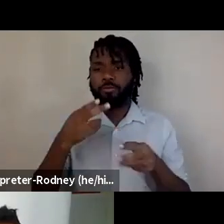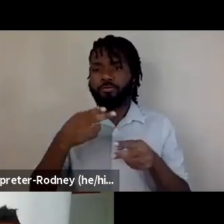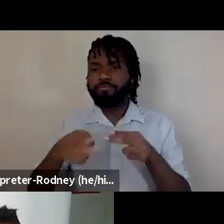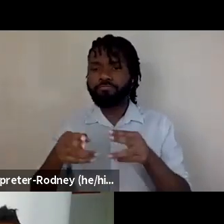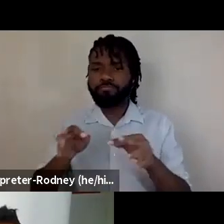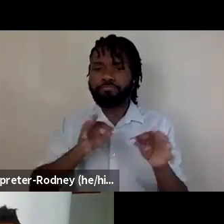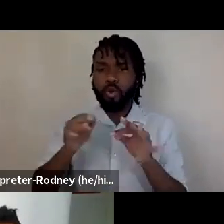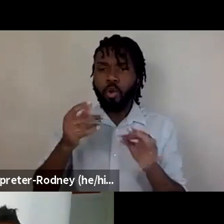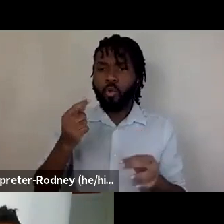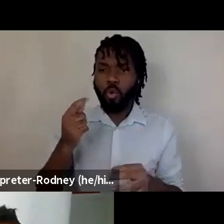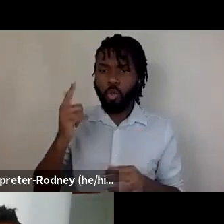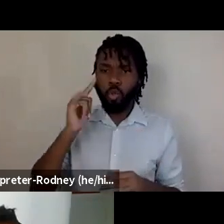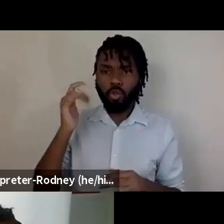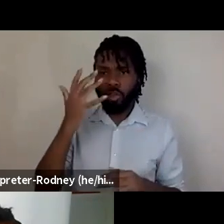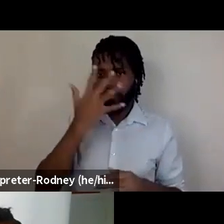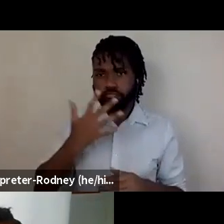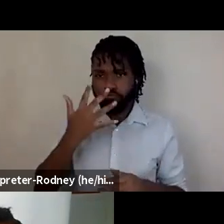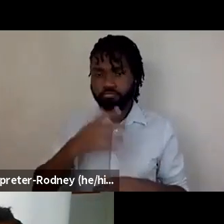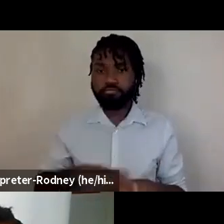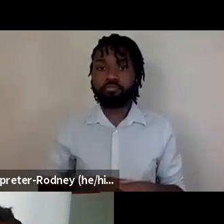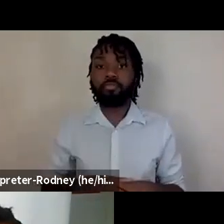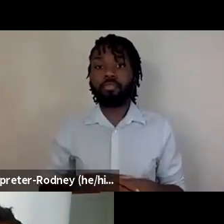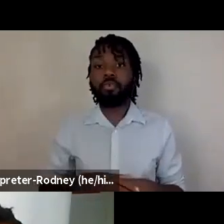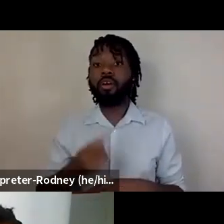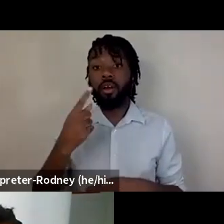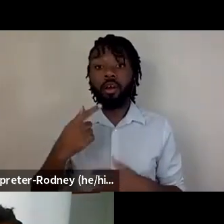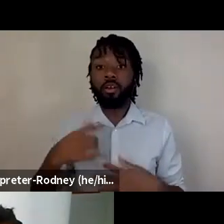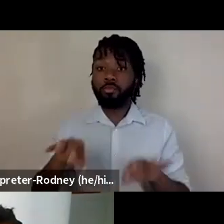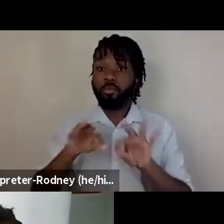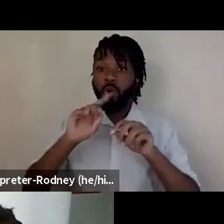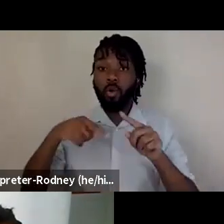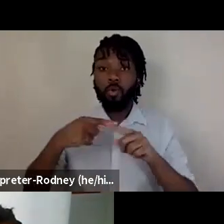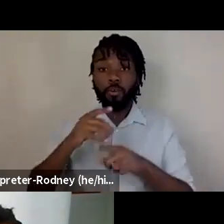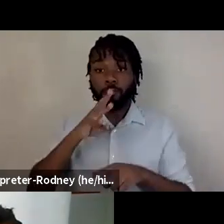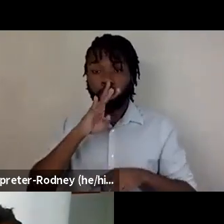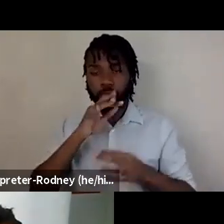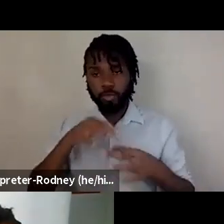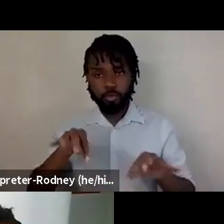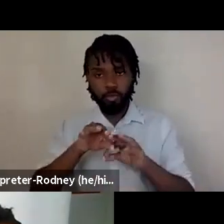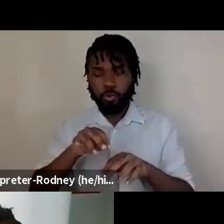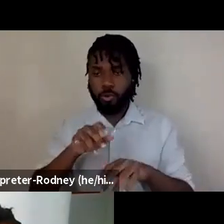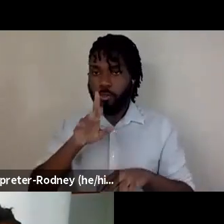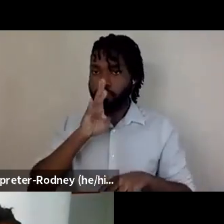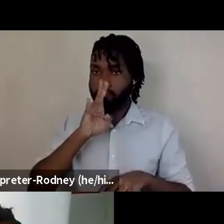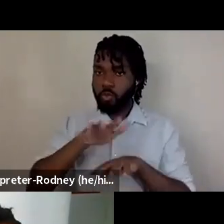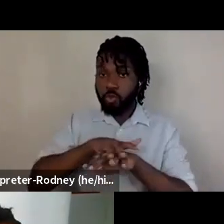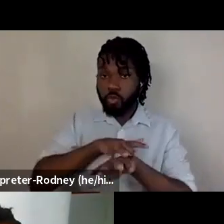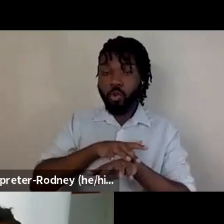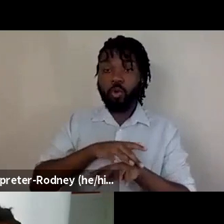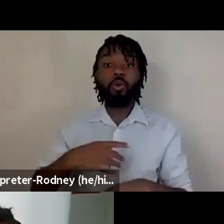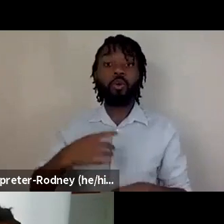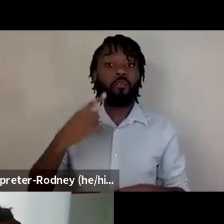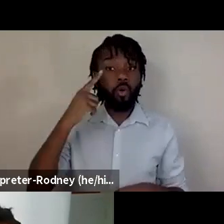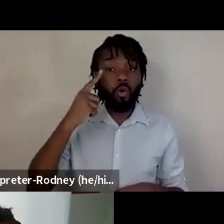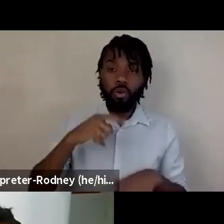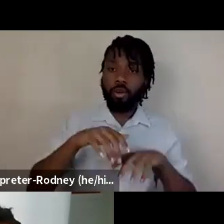I'm gonna ask people to keep speaking slowly and pausing so the captioning and simultaneous translation can keep up.